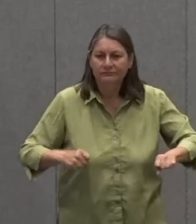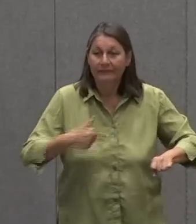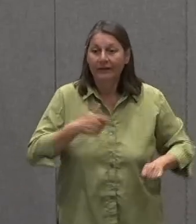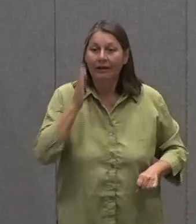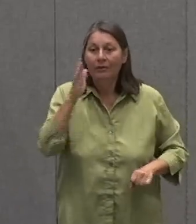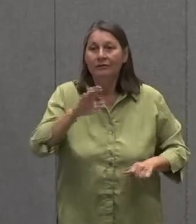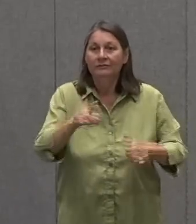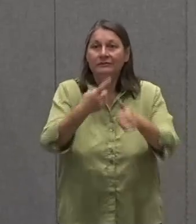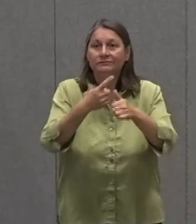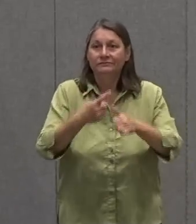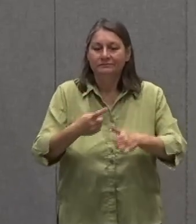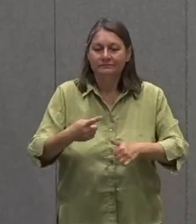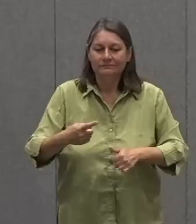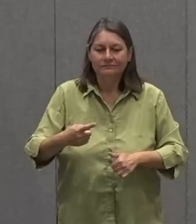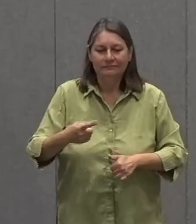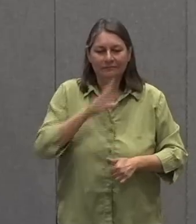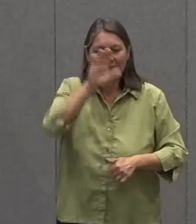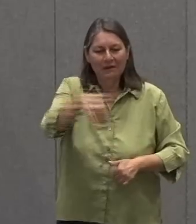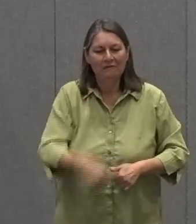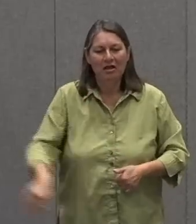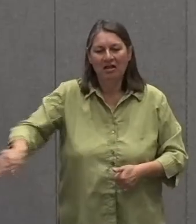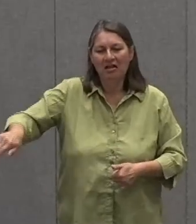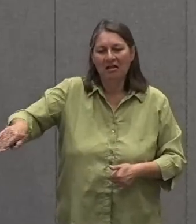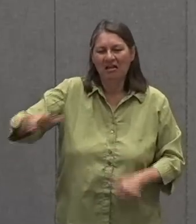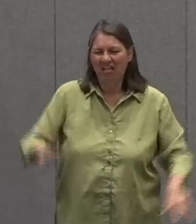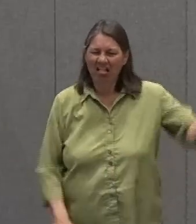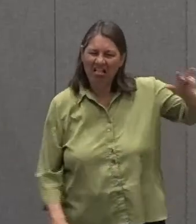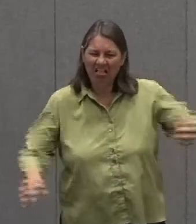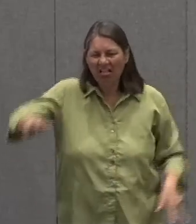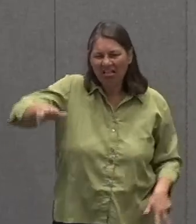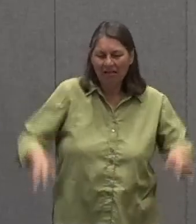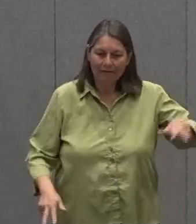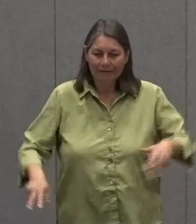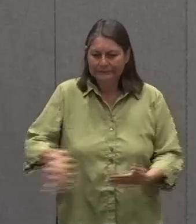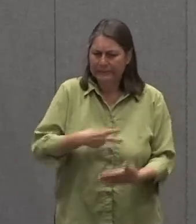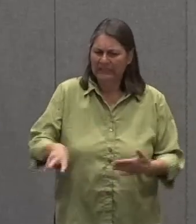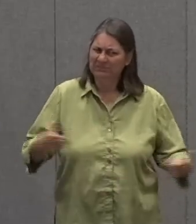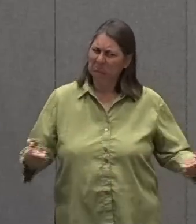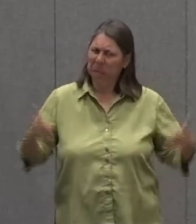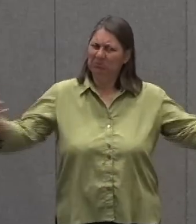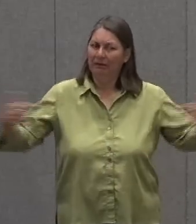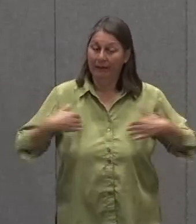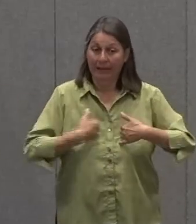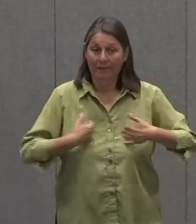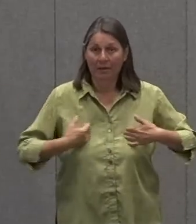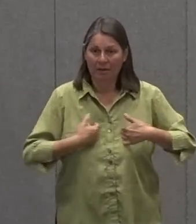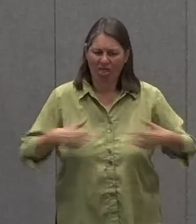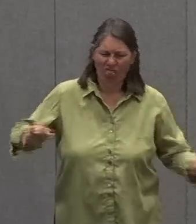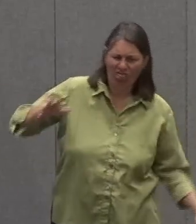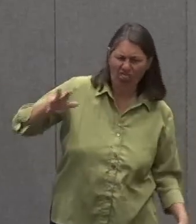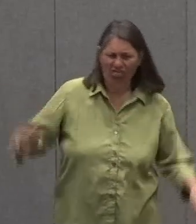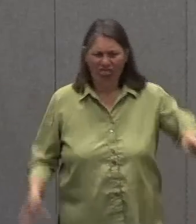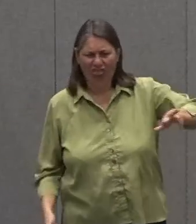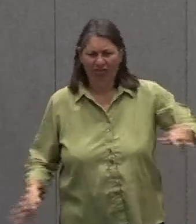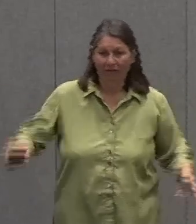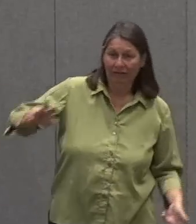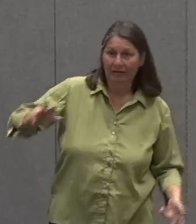The elephant danced clumsily. He was very big, and his body was heavy.